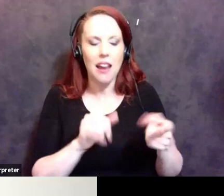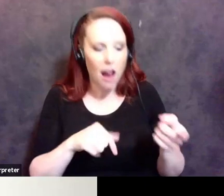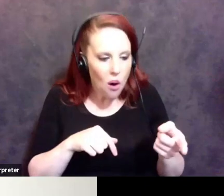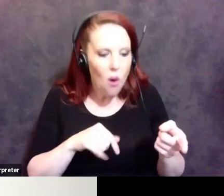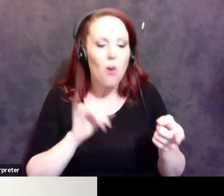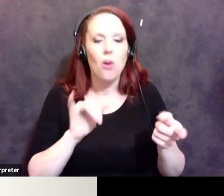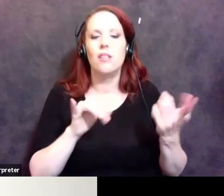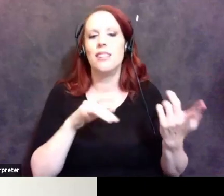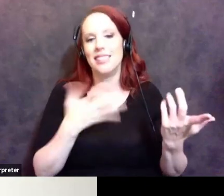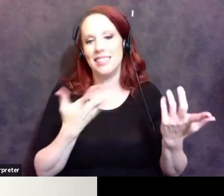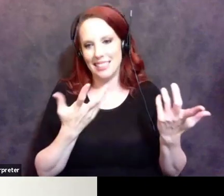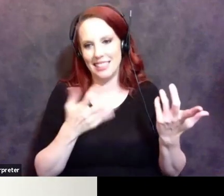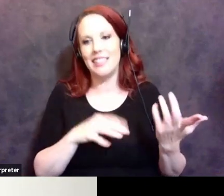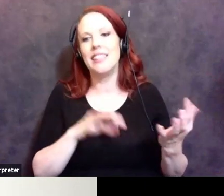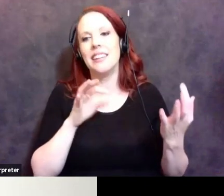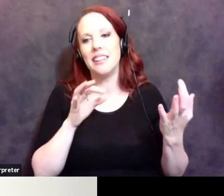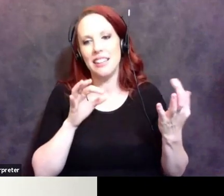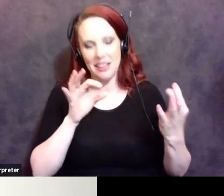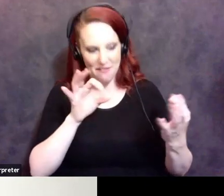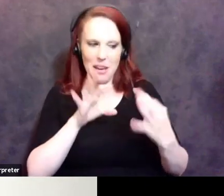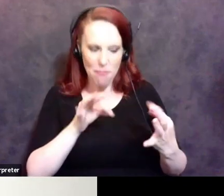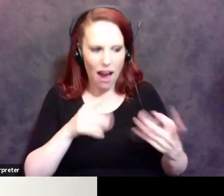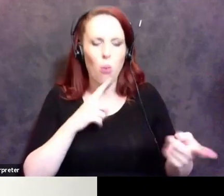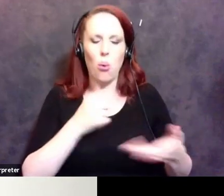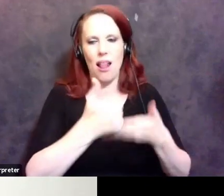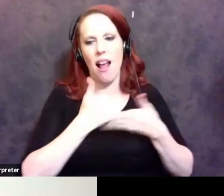in a loving way. Thank you.